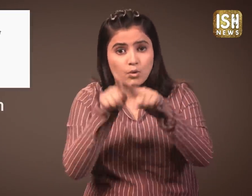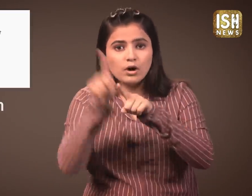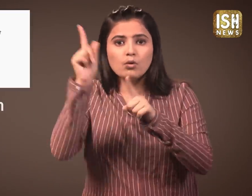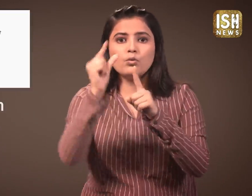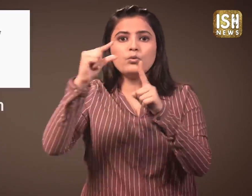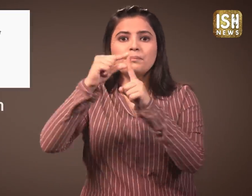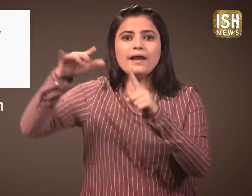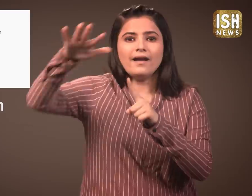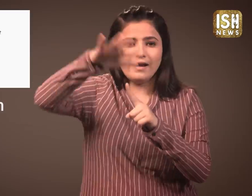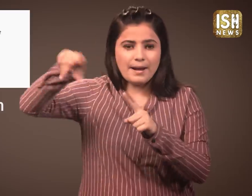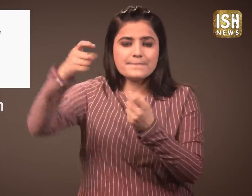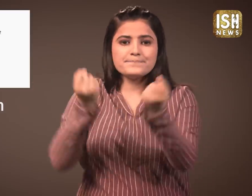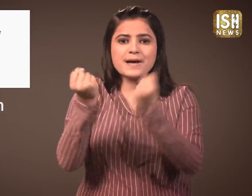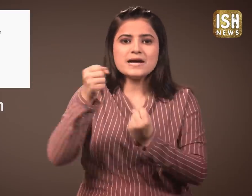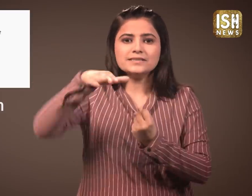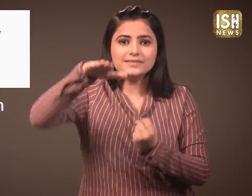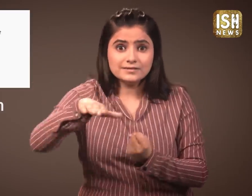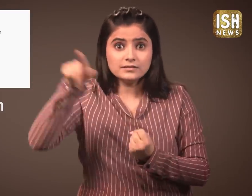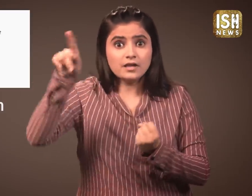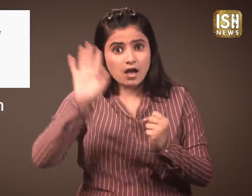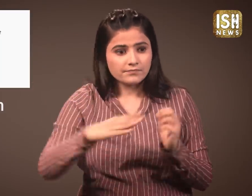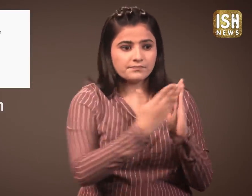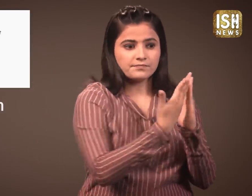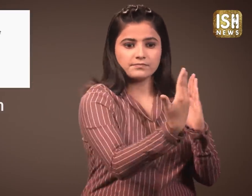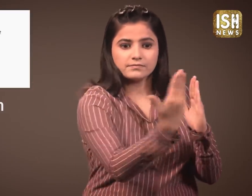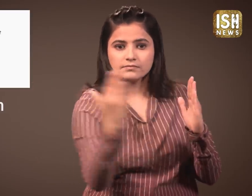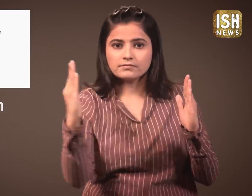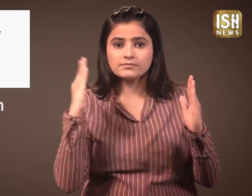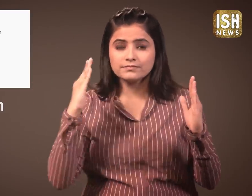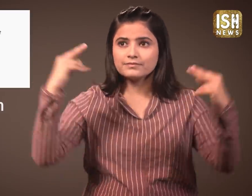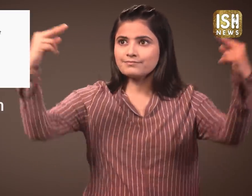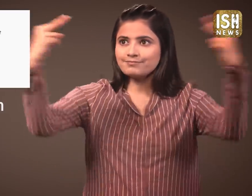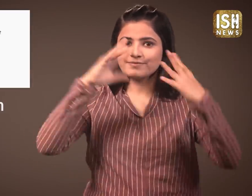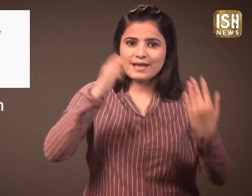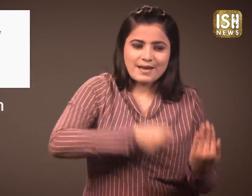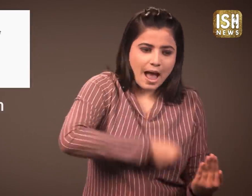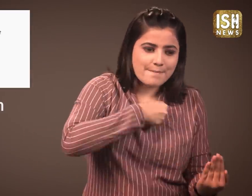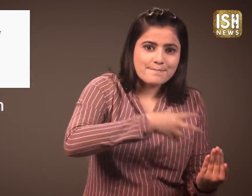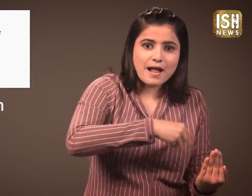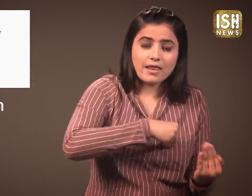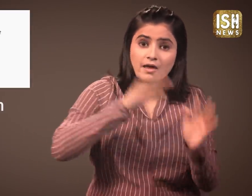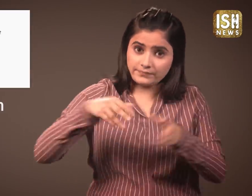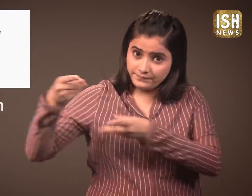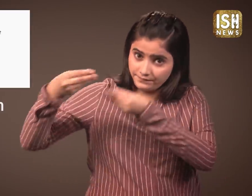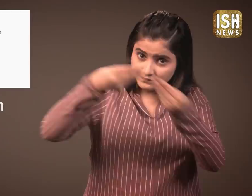Similarly Uttar Pradesh bus stations will have breastfeeding cubicles too.